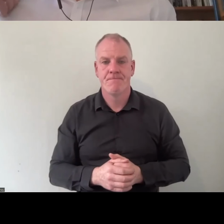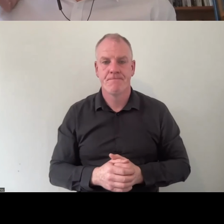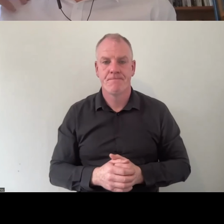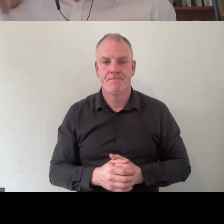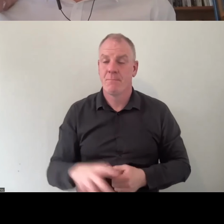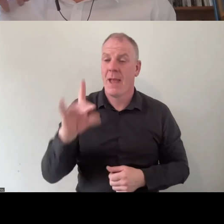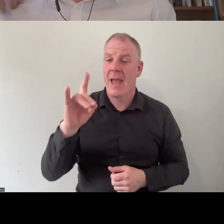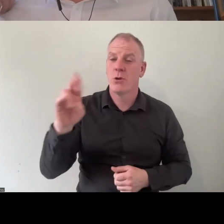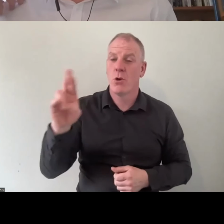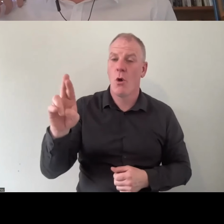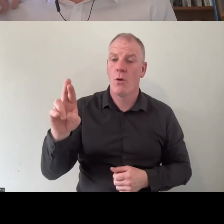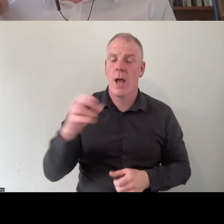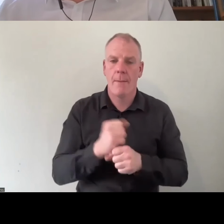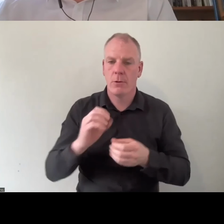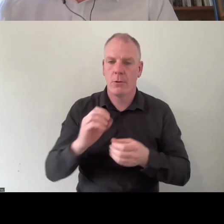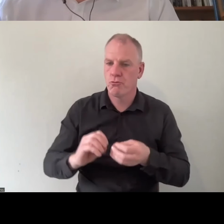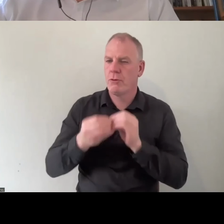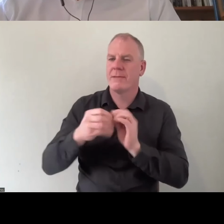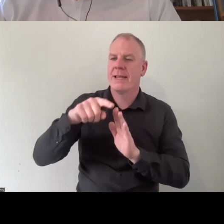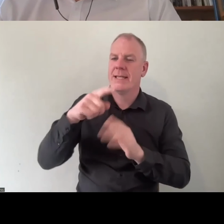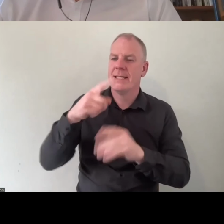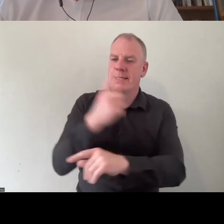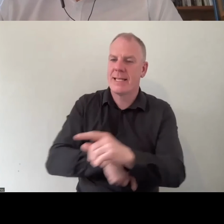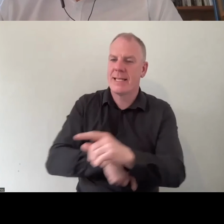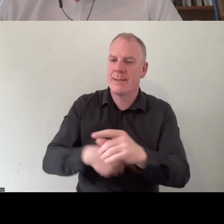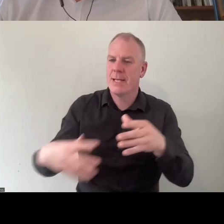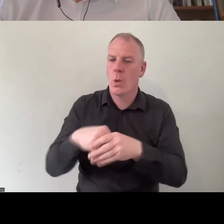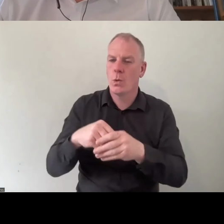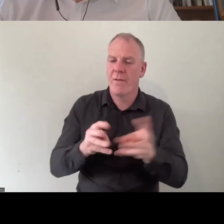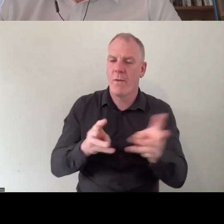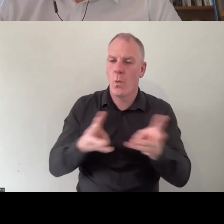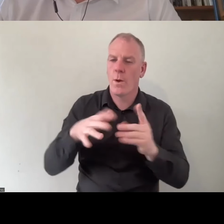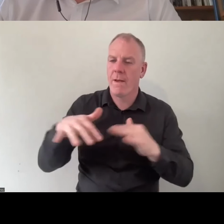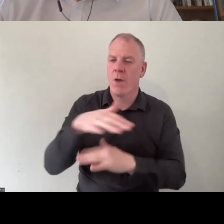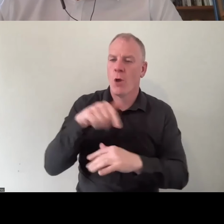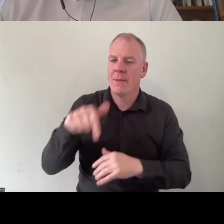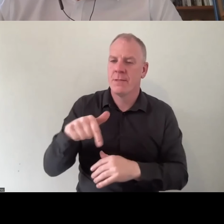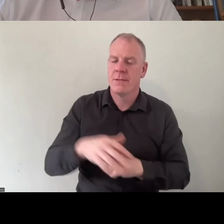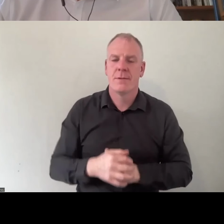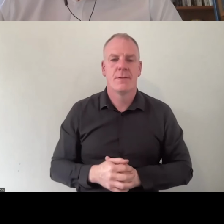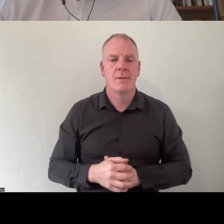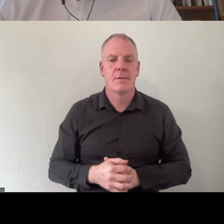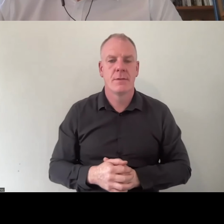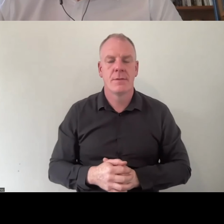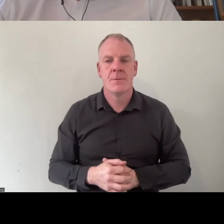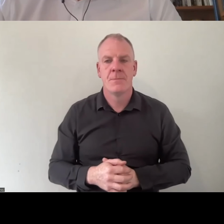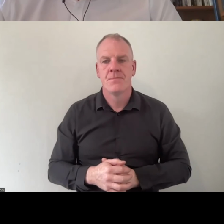the creation of disability inclusive workplaces — so making sure that you are an organisation